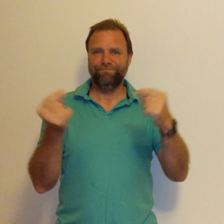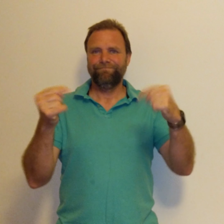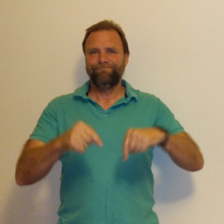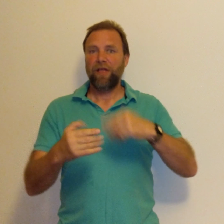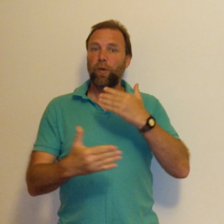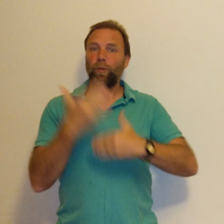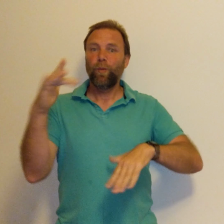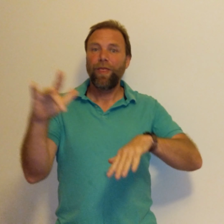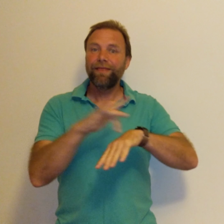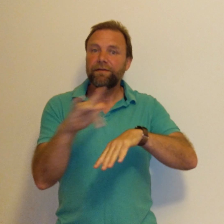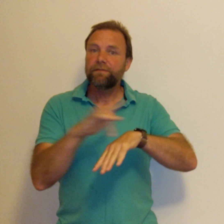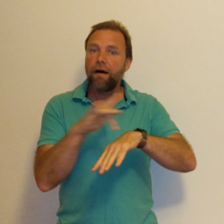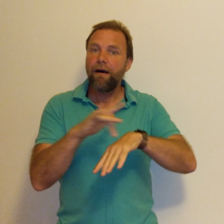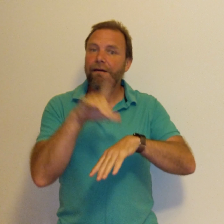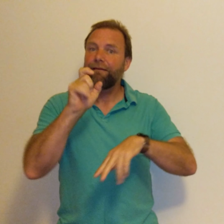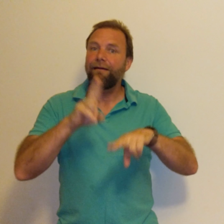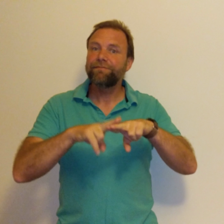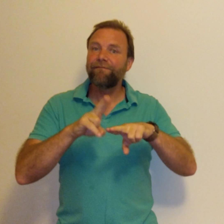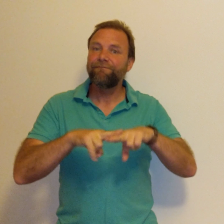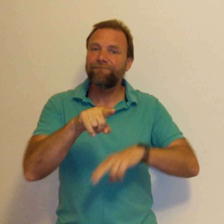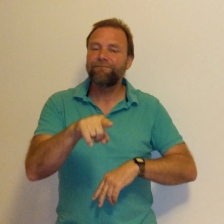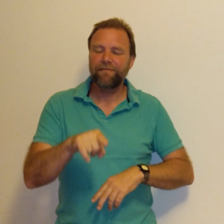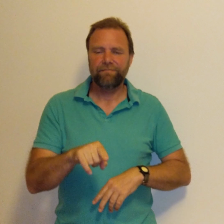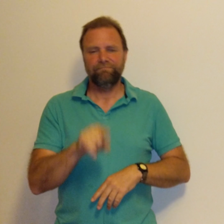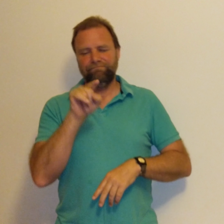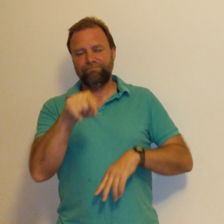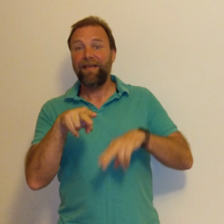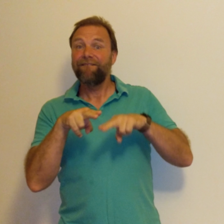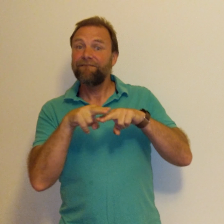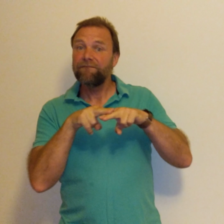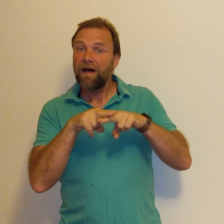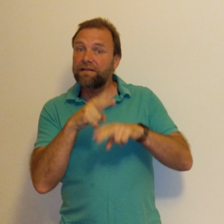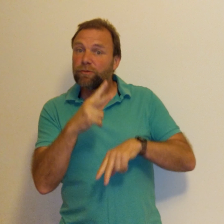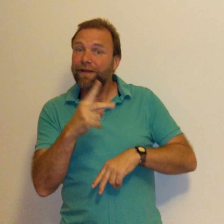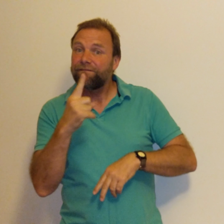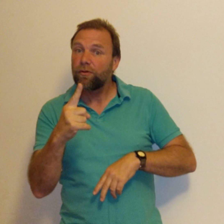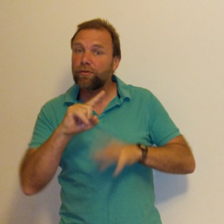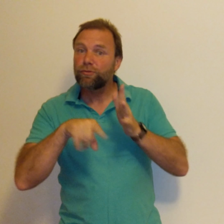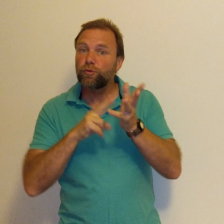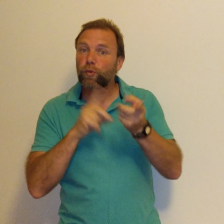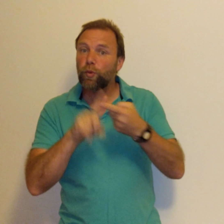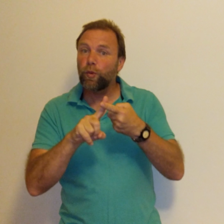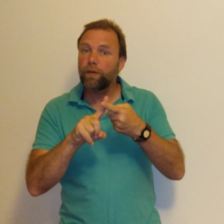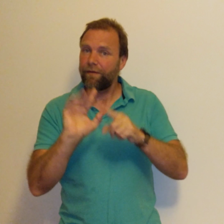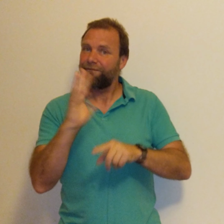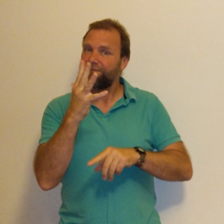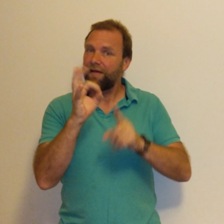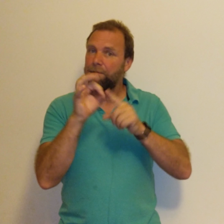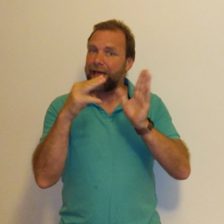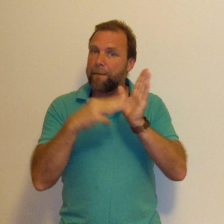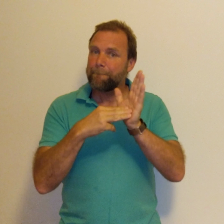It's coming to the New Theatre in Cardiff on Friday 21 June at 5pm